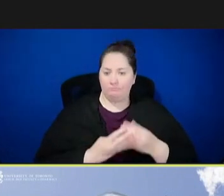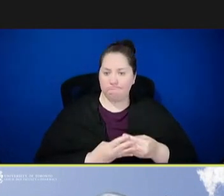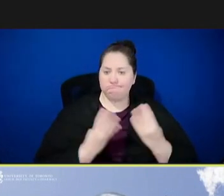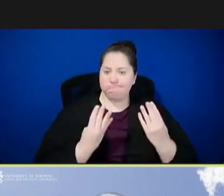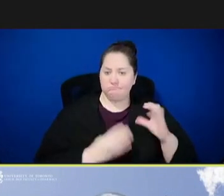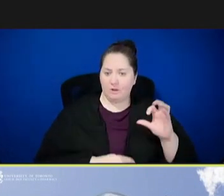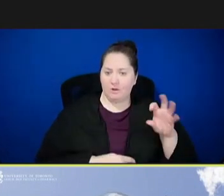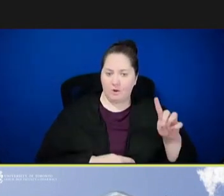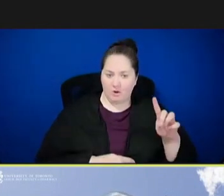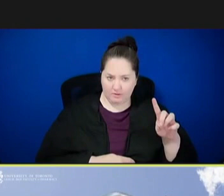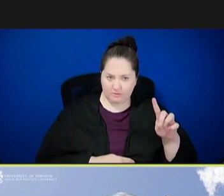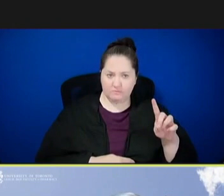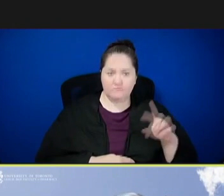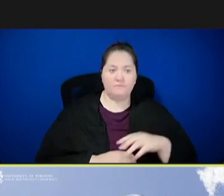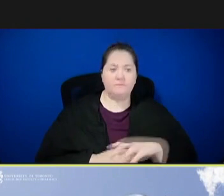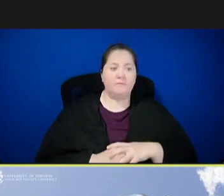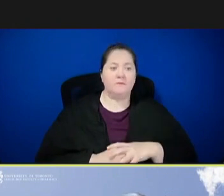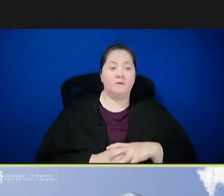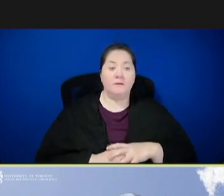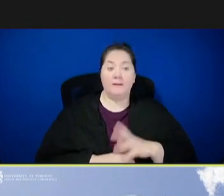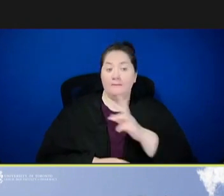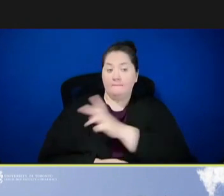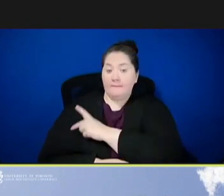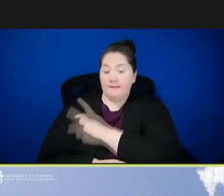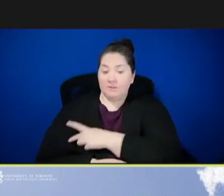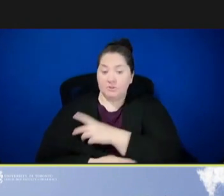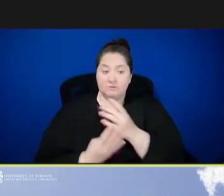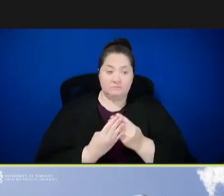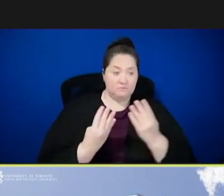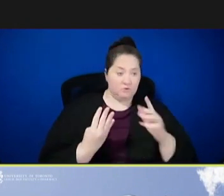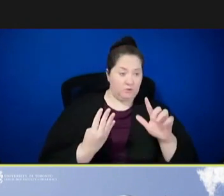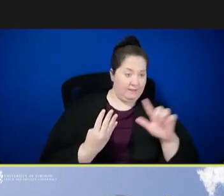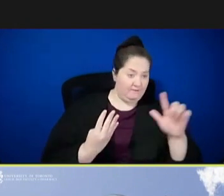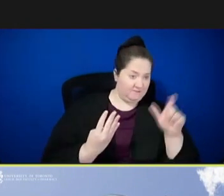different groups. So if you're a patient, look at the left side. You basically need to know